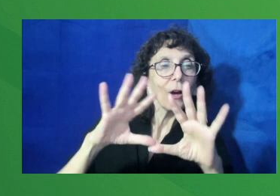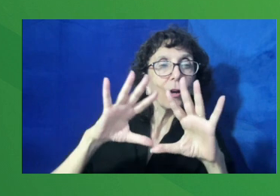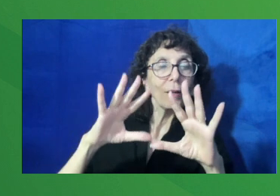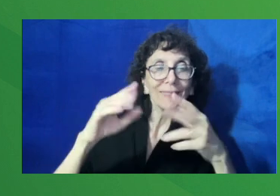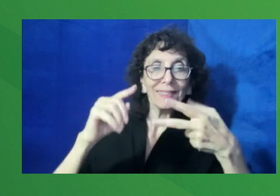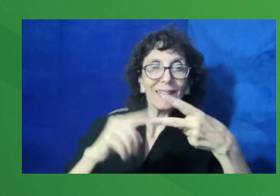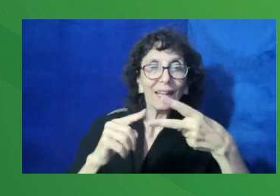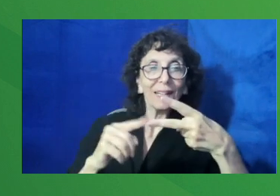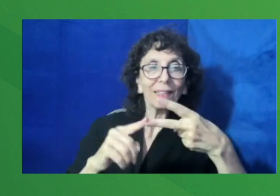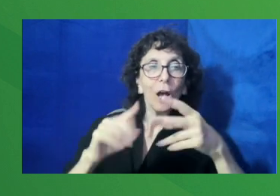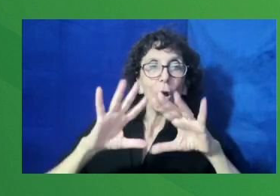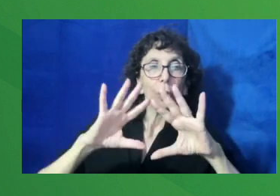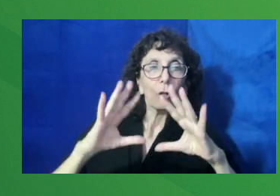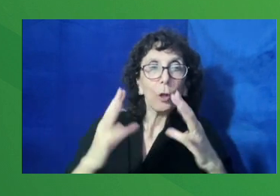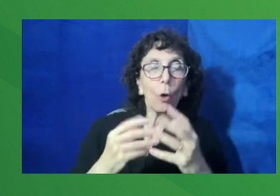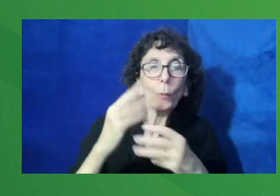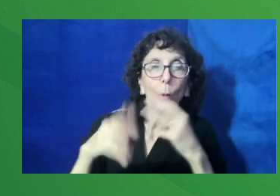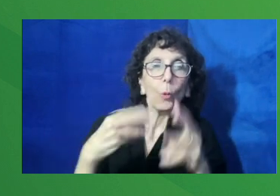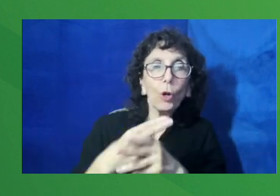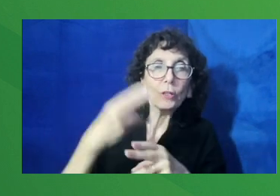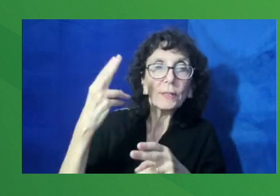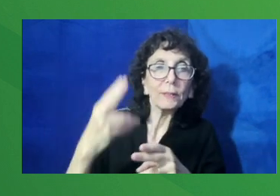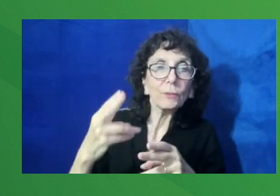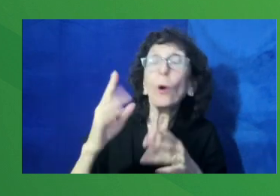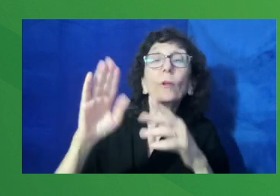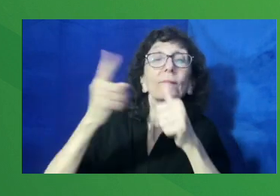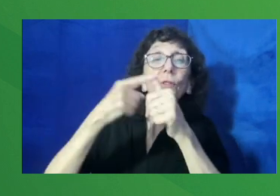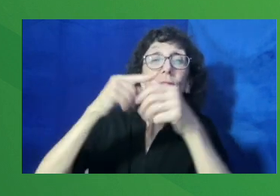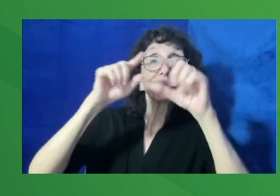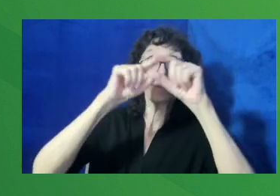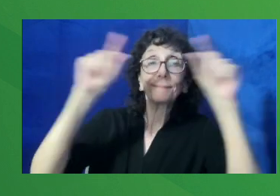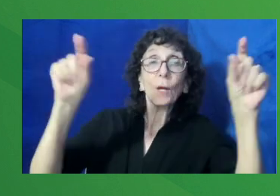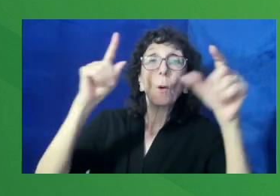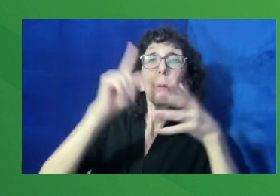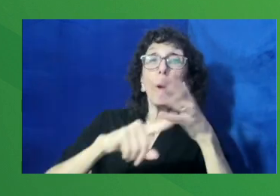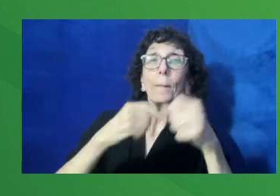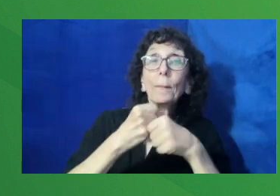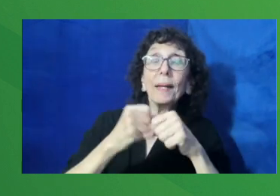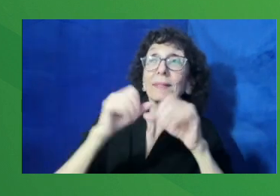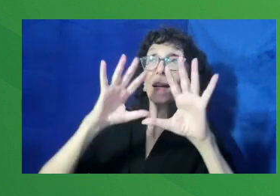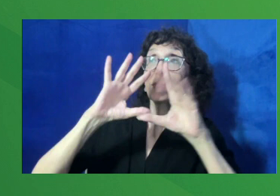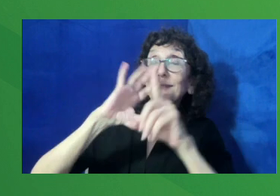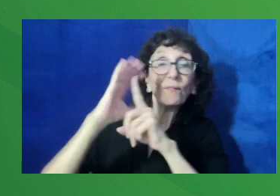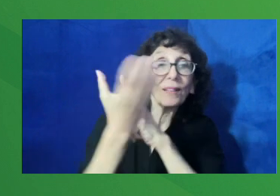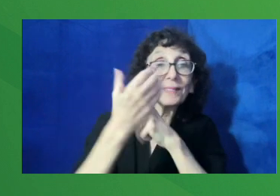what makes a civilization sustainable is that when we're looking at that ancient civilizations unit,